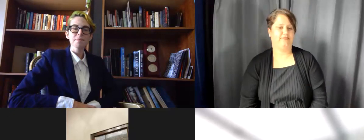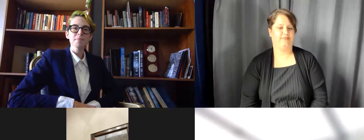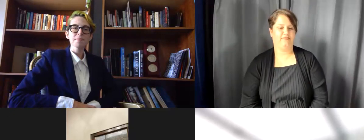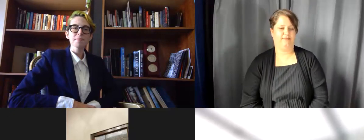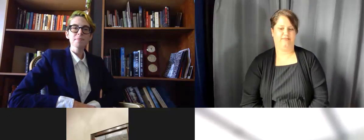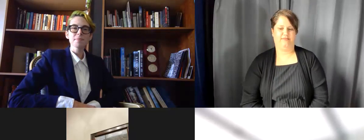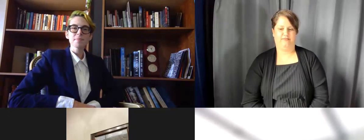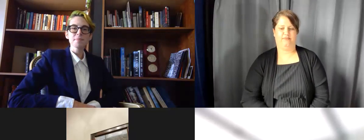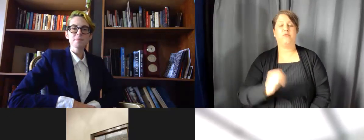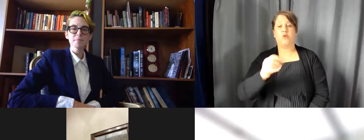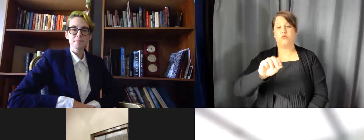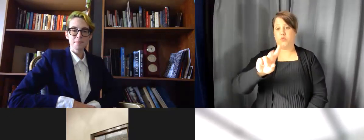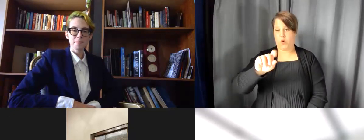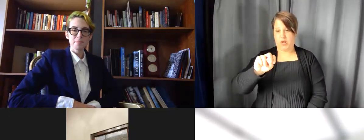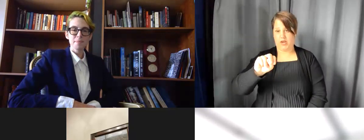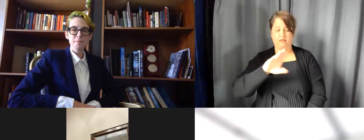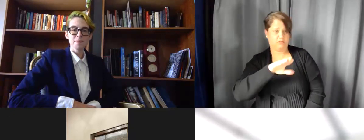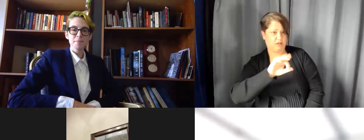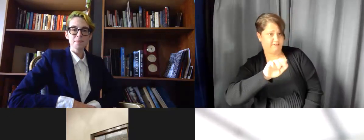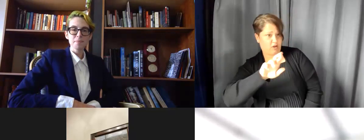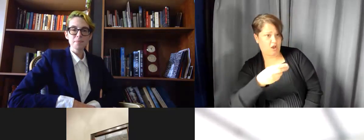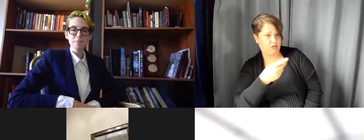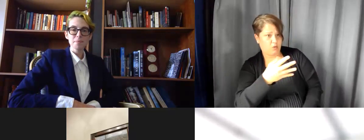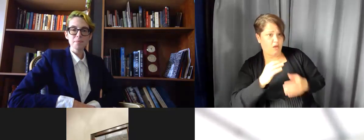Jordan Radford: This is shorter. Farrah. Did you want to speak first?